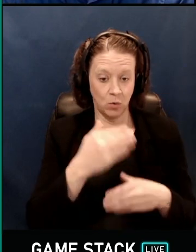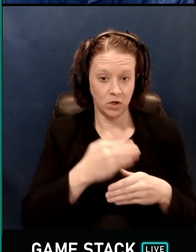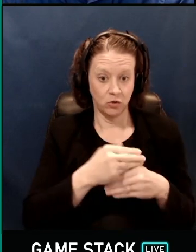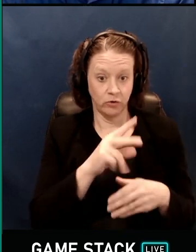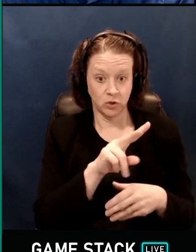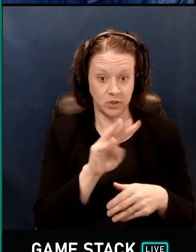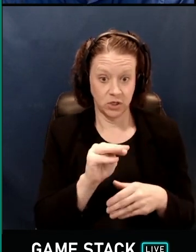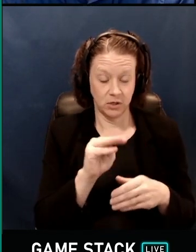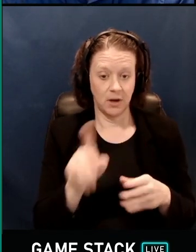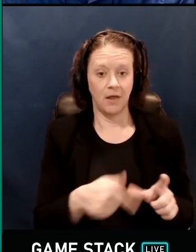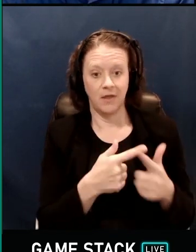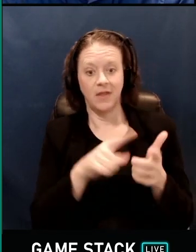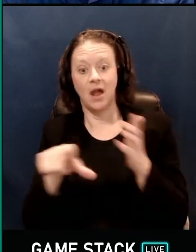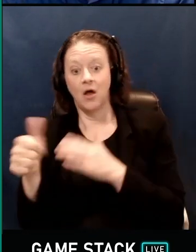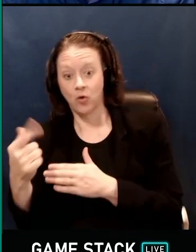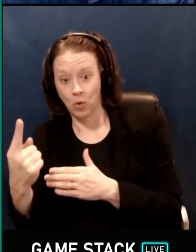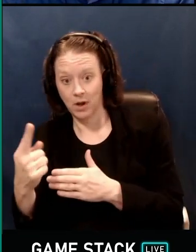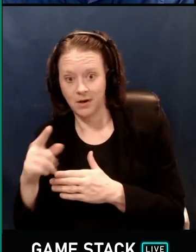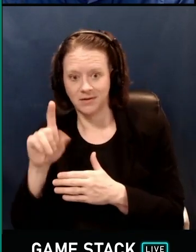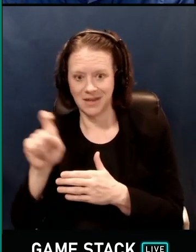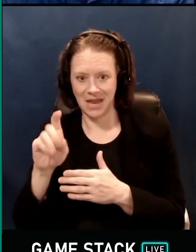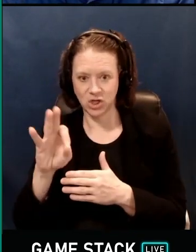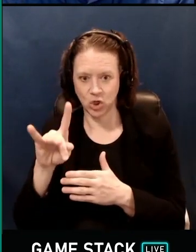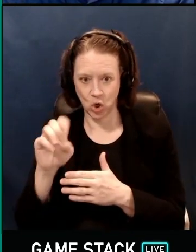Microsoft hosted agents on Mac OS.